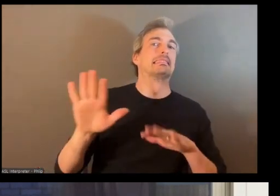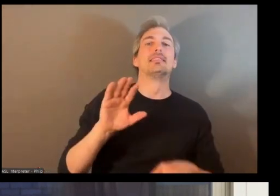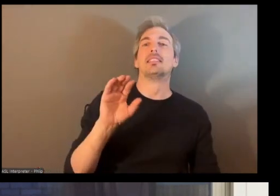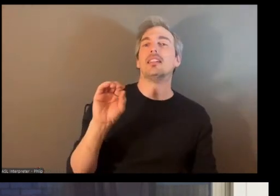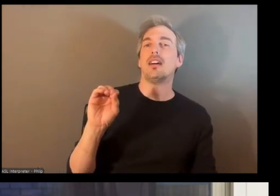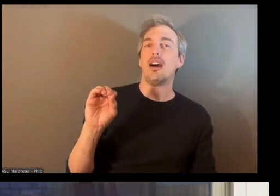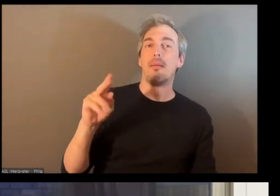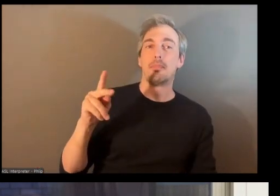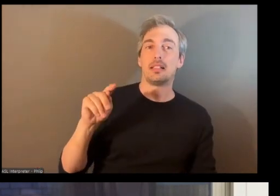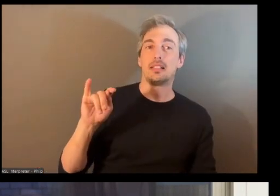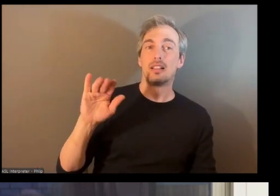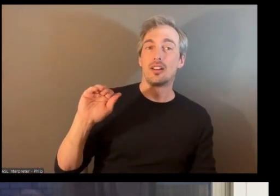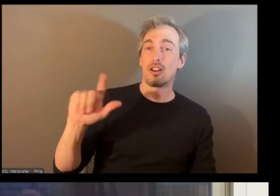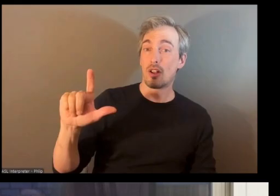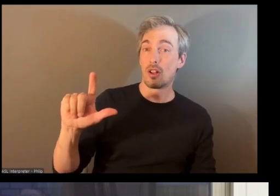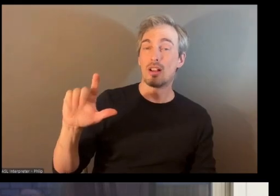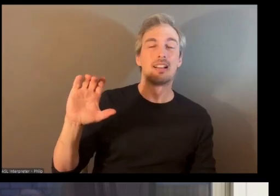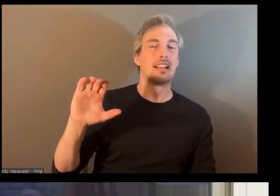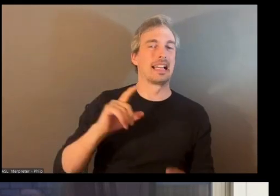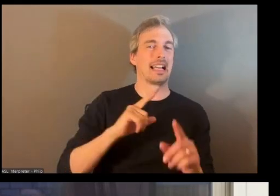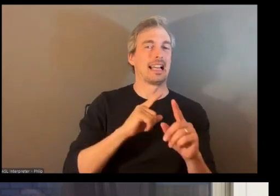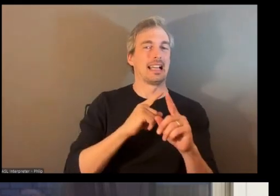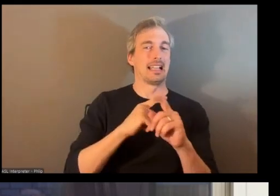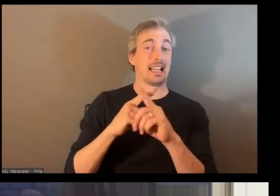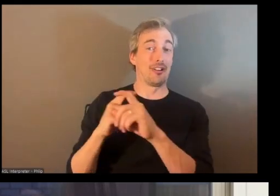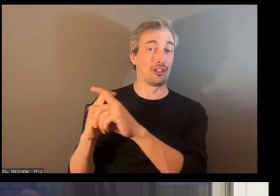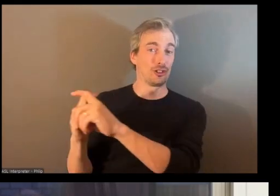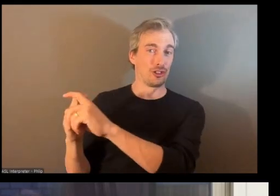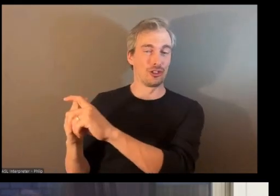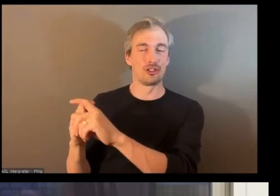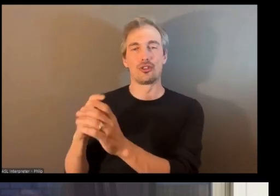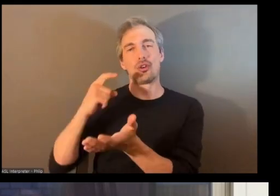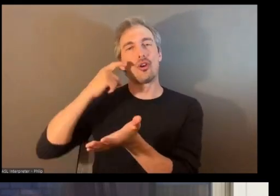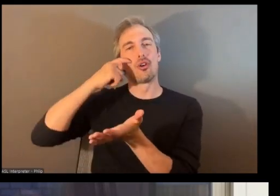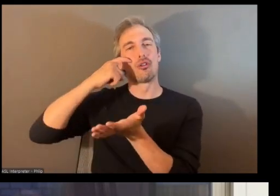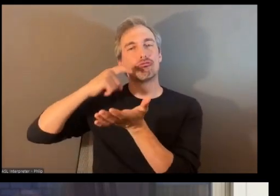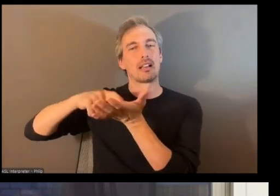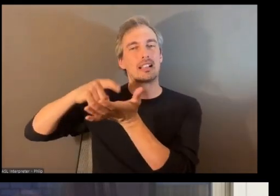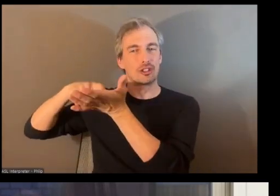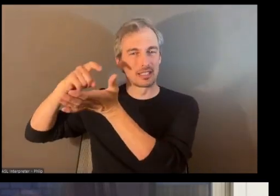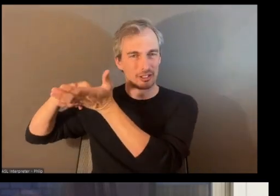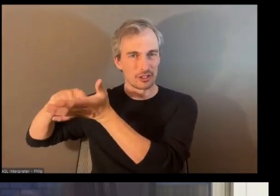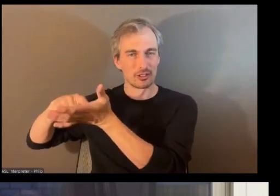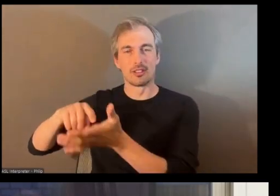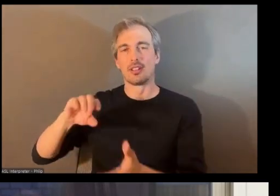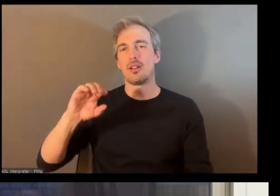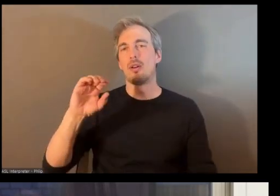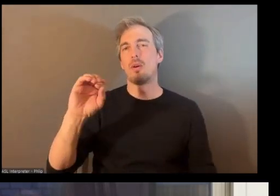So... Here I have two screenshots. One is Google translate app.